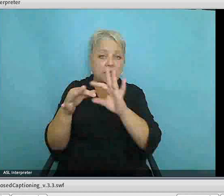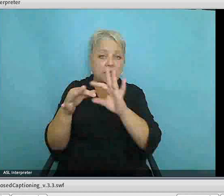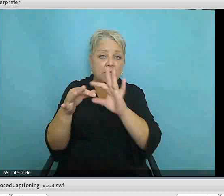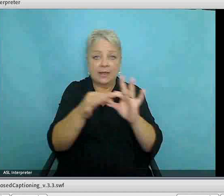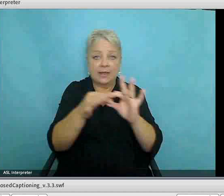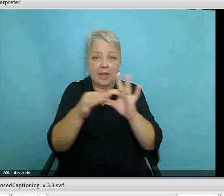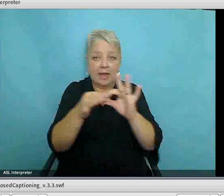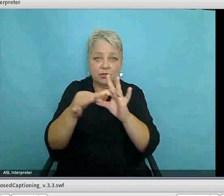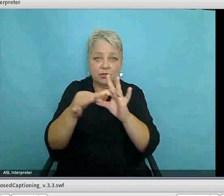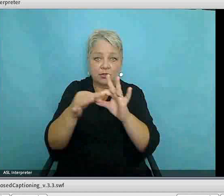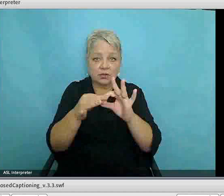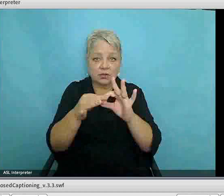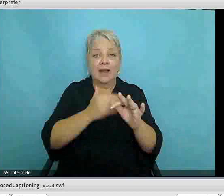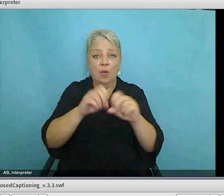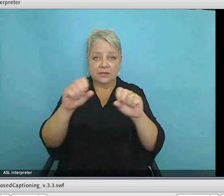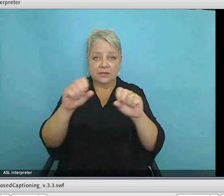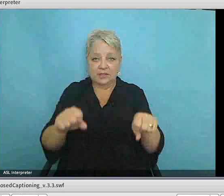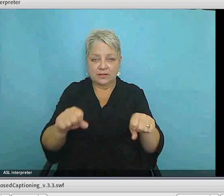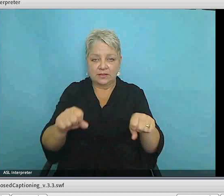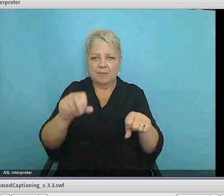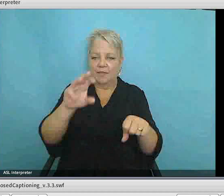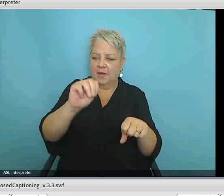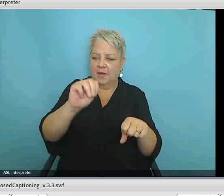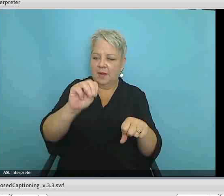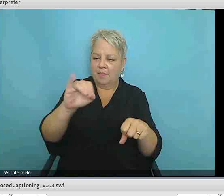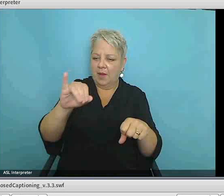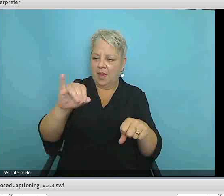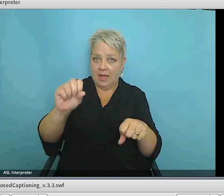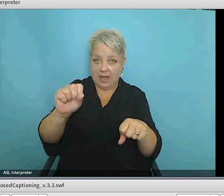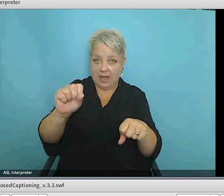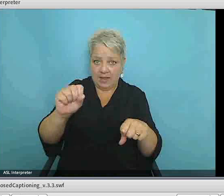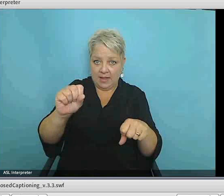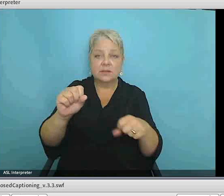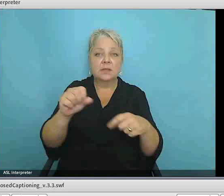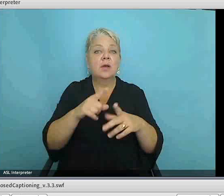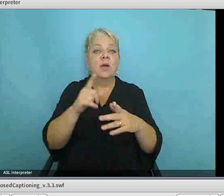However, I think the more important place to get that information is from the member